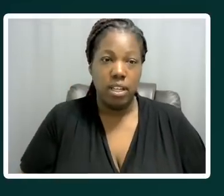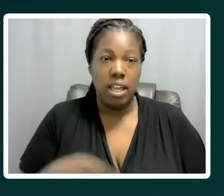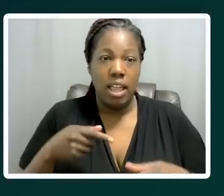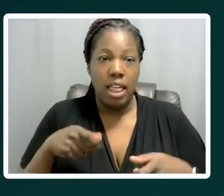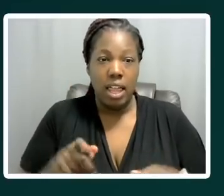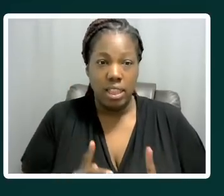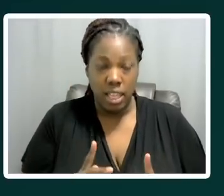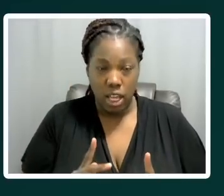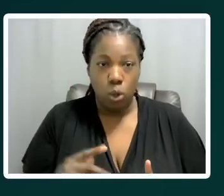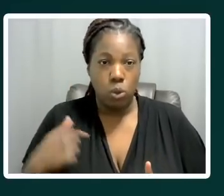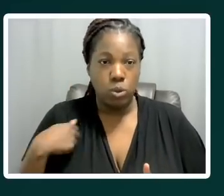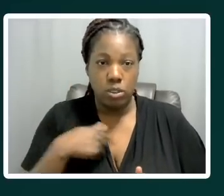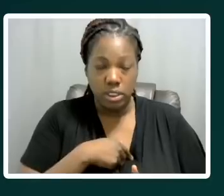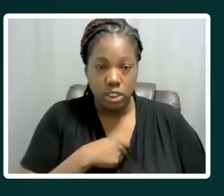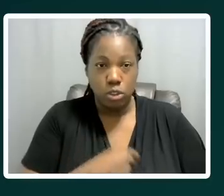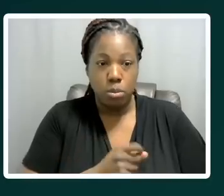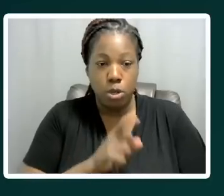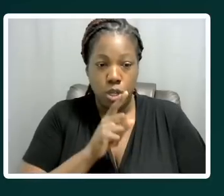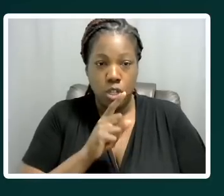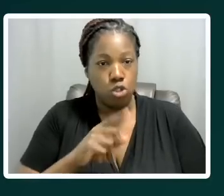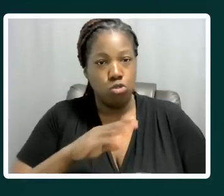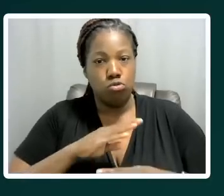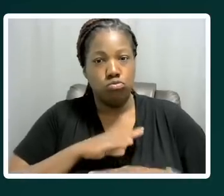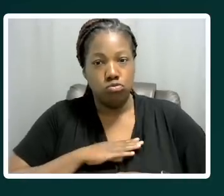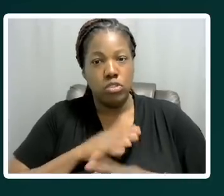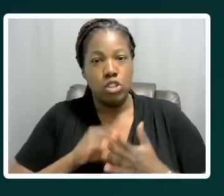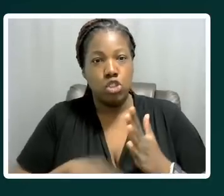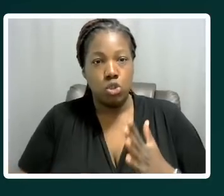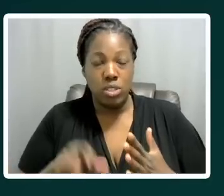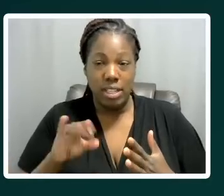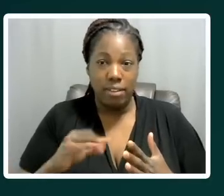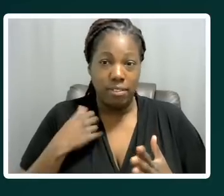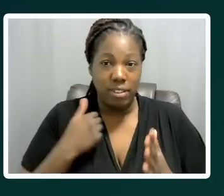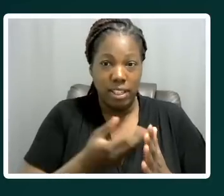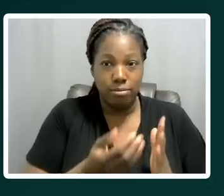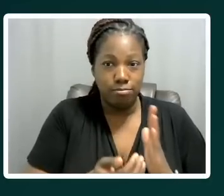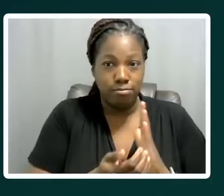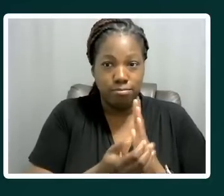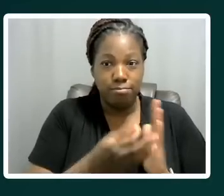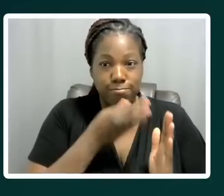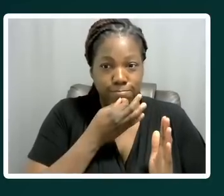to meet students where they are, whether English proficiency is a little lower or they take it home